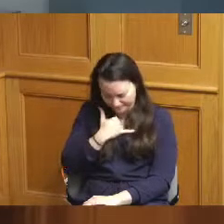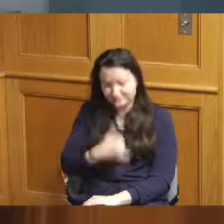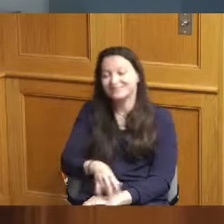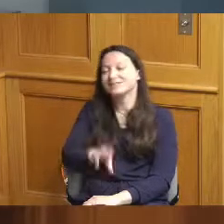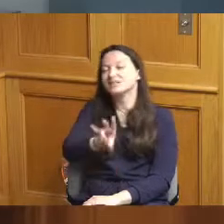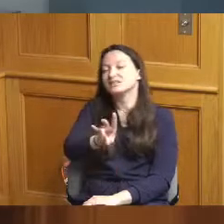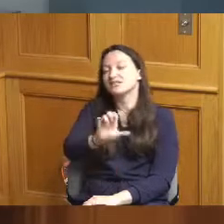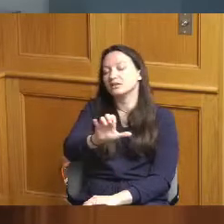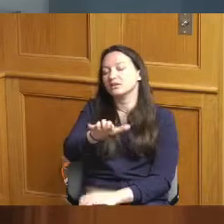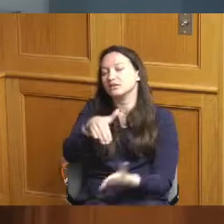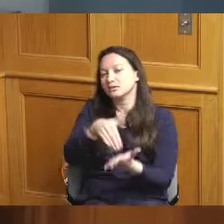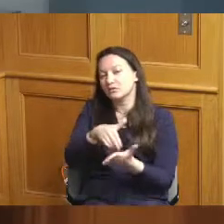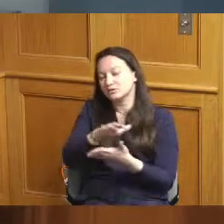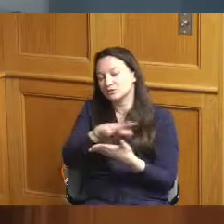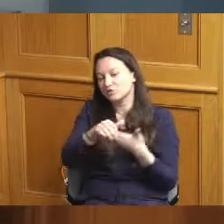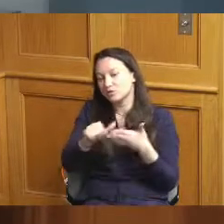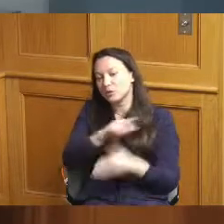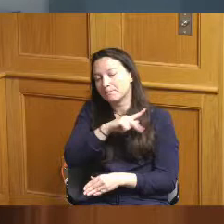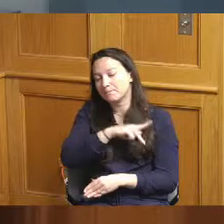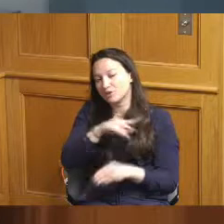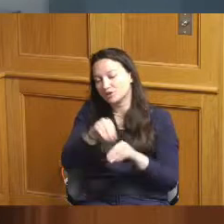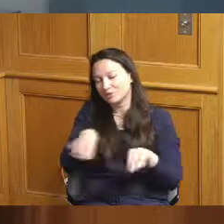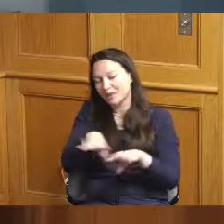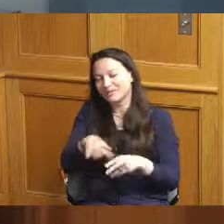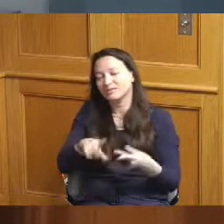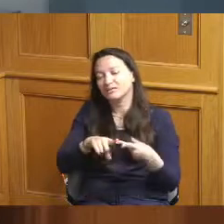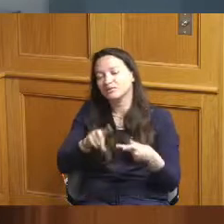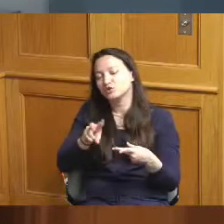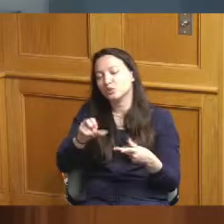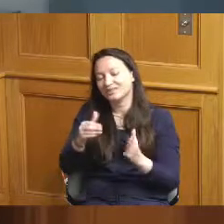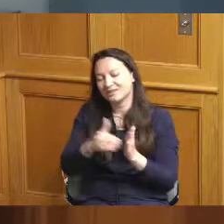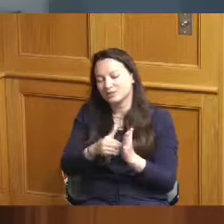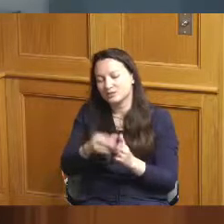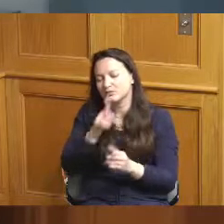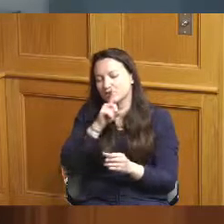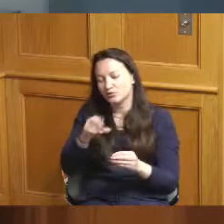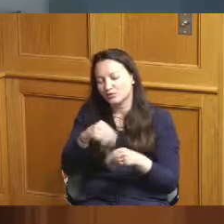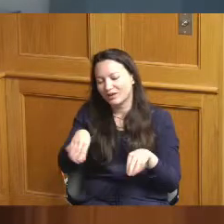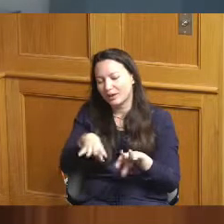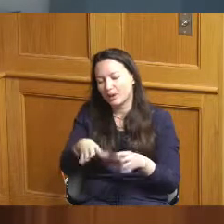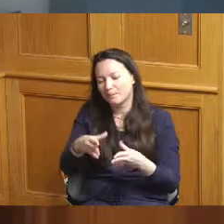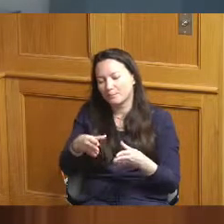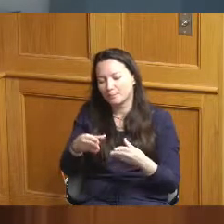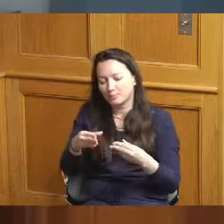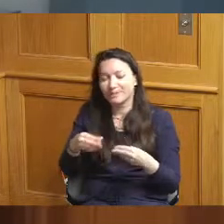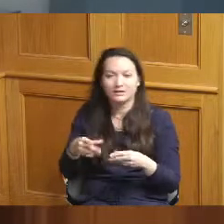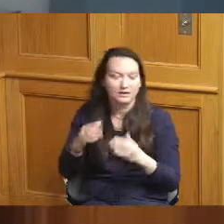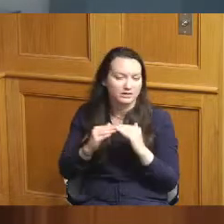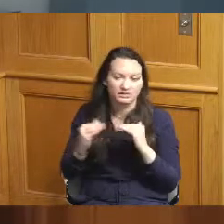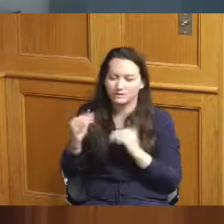in personal property and two million dollars in Real Property they exceeded both of those goals